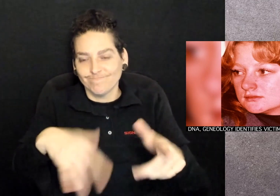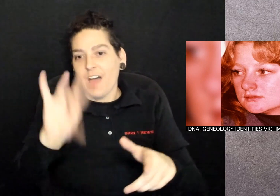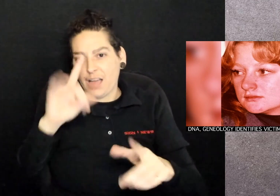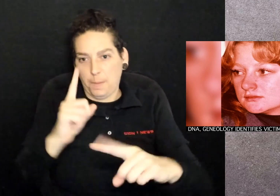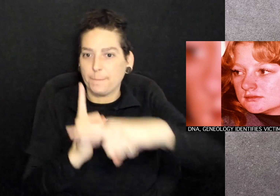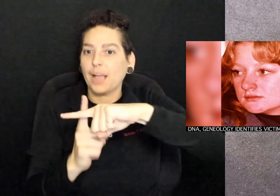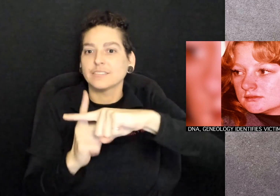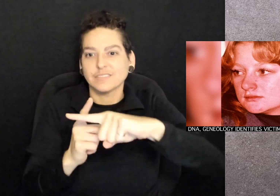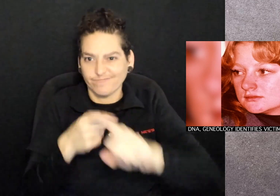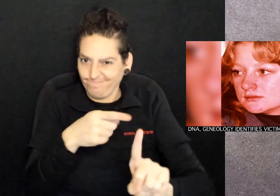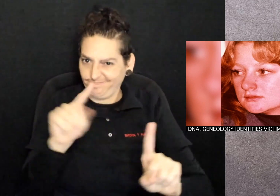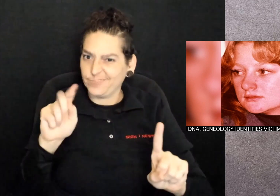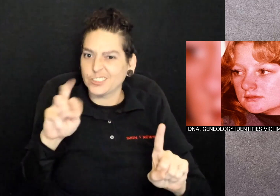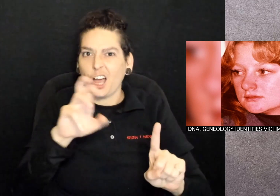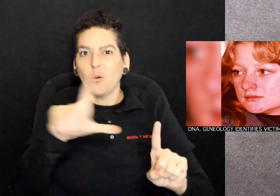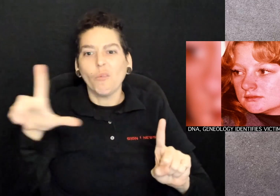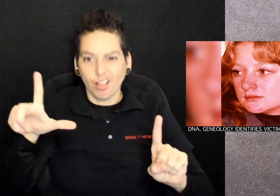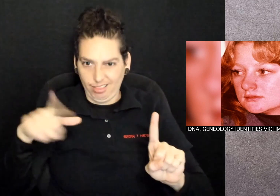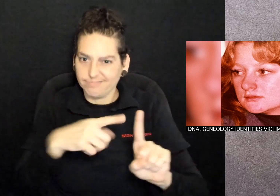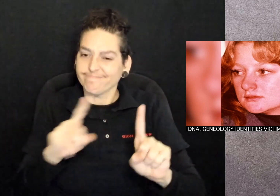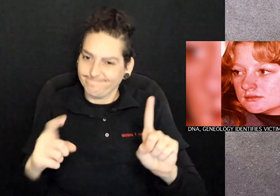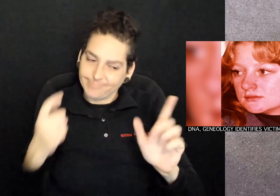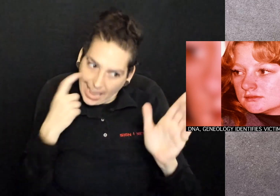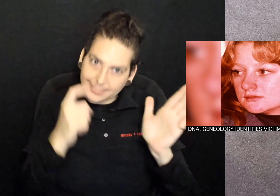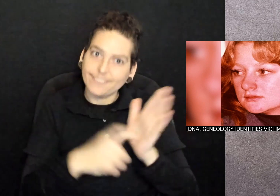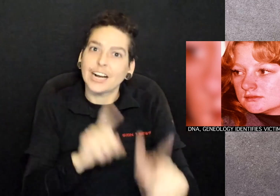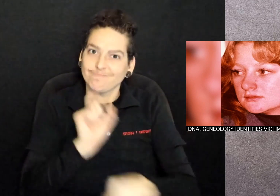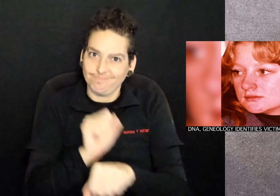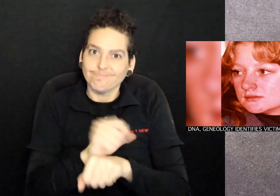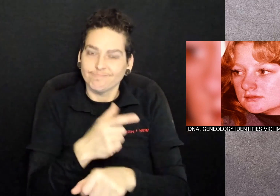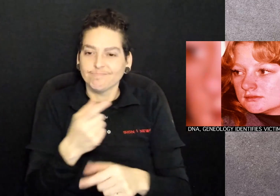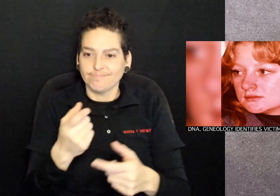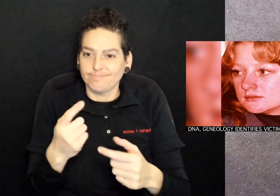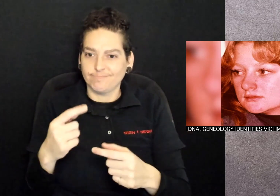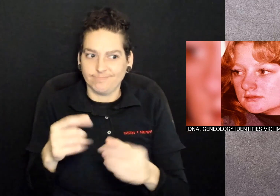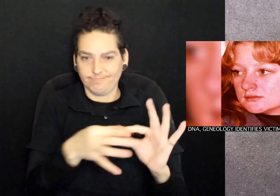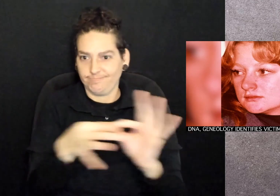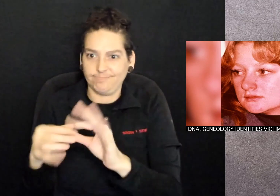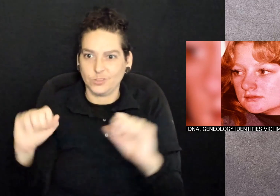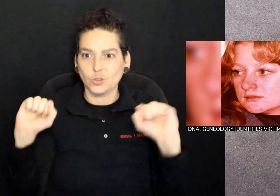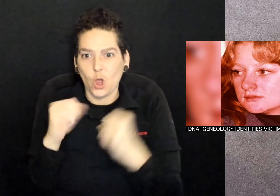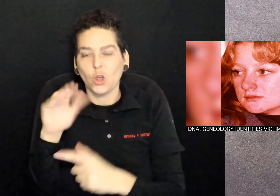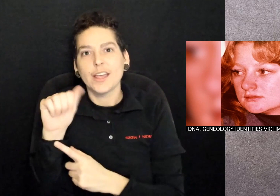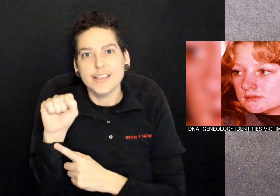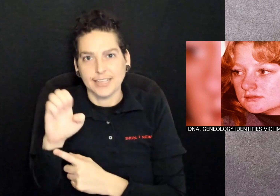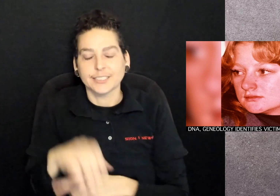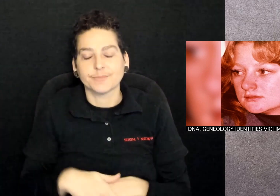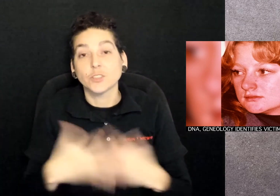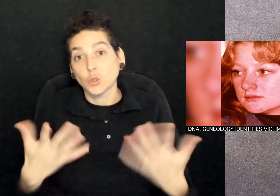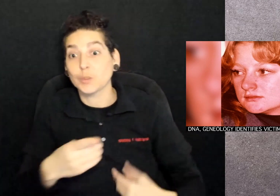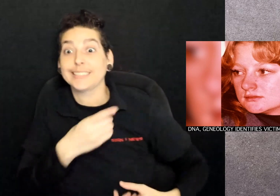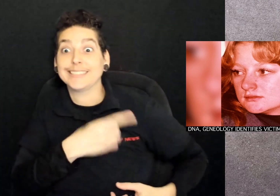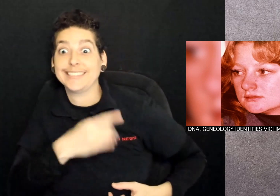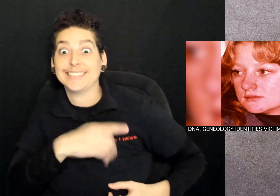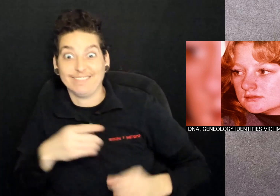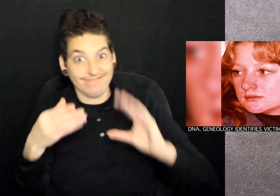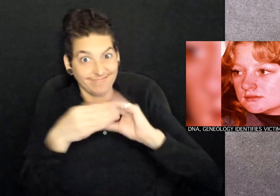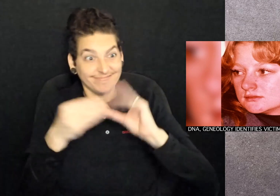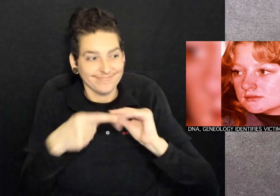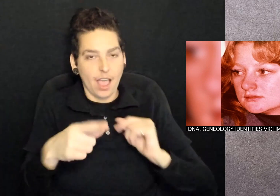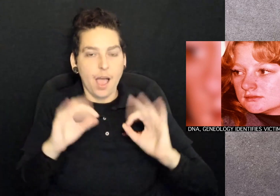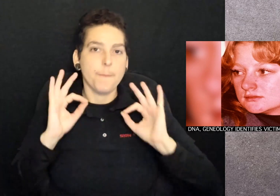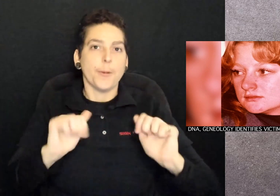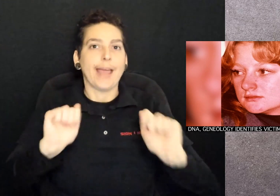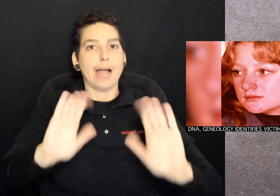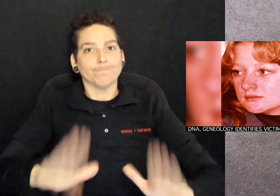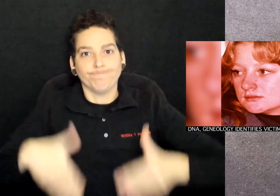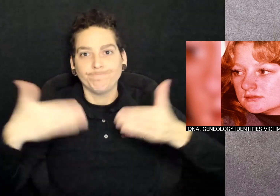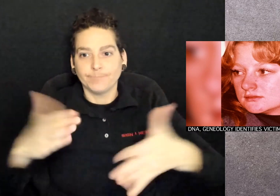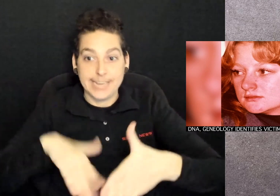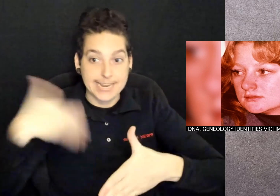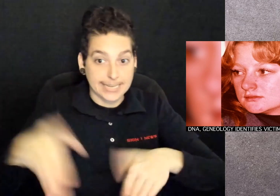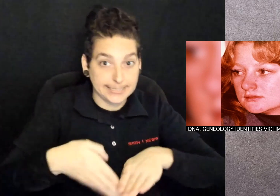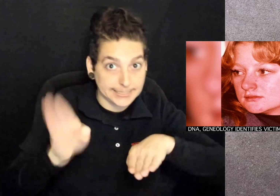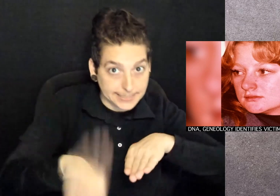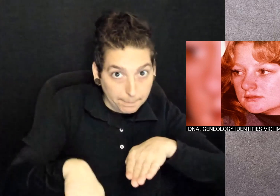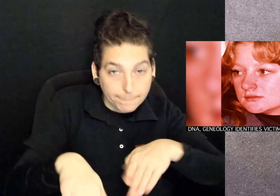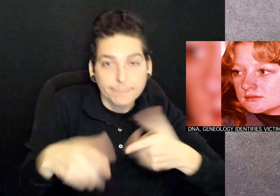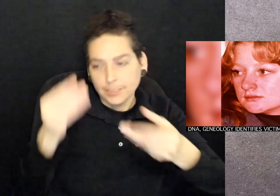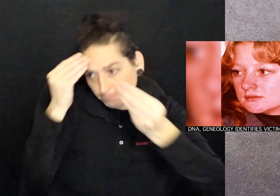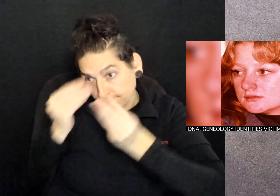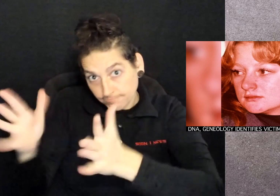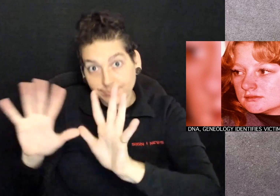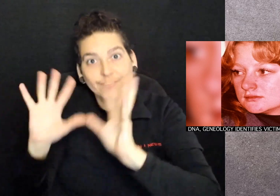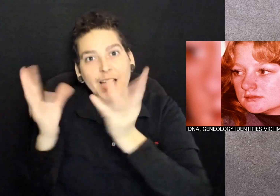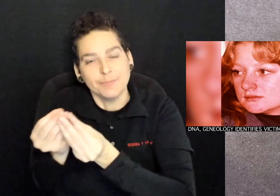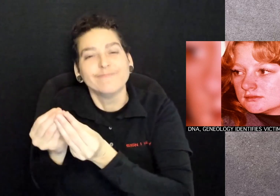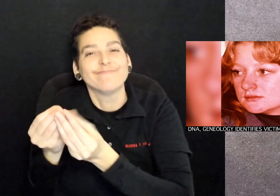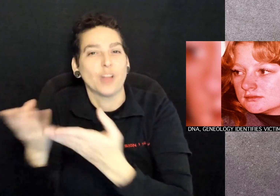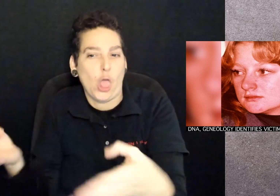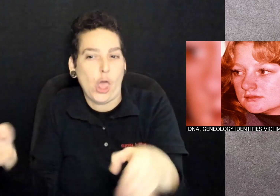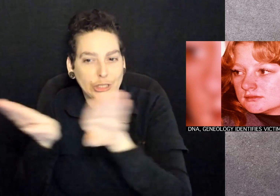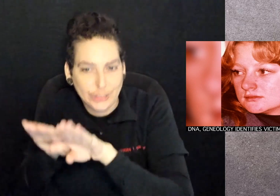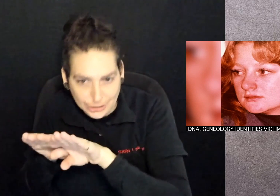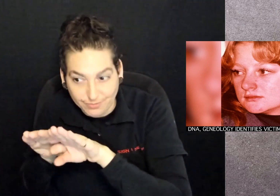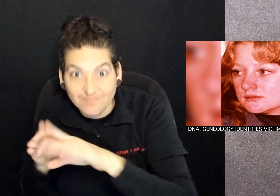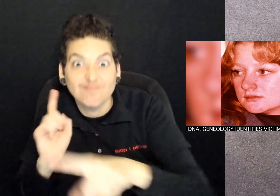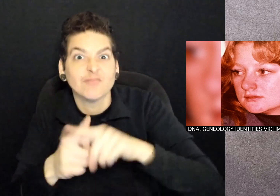cold case detectives say they can now take the next steps giving her family closure and